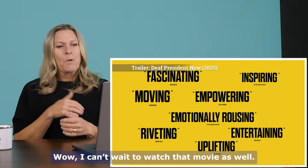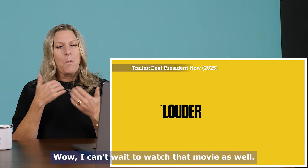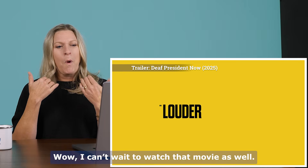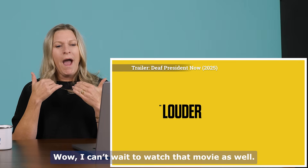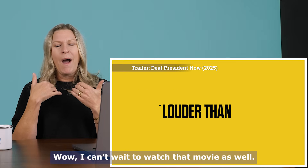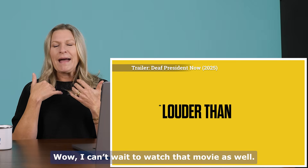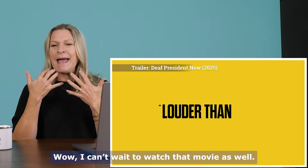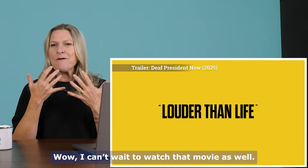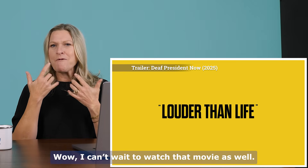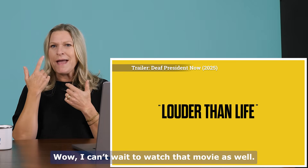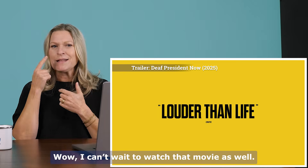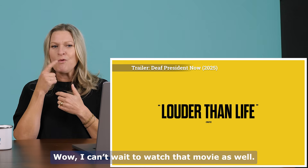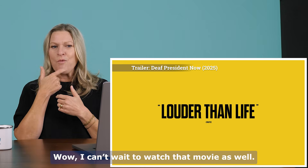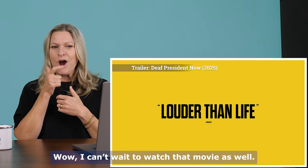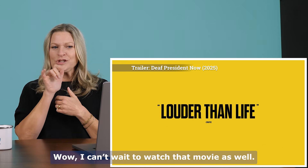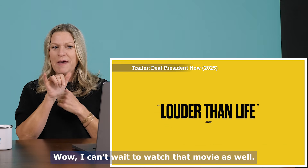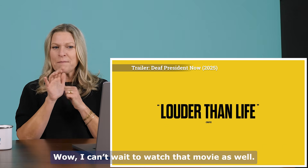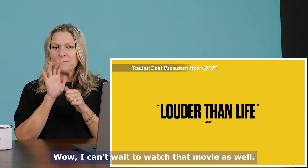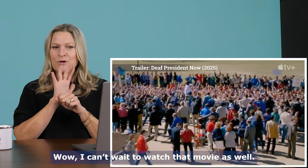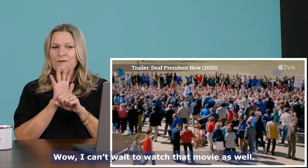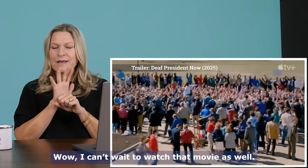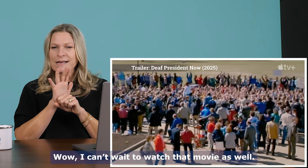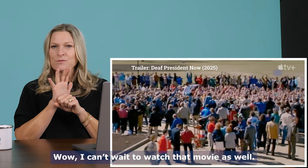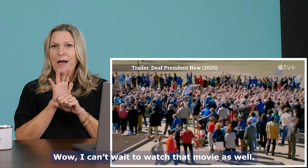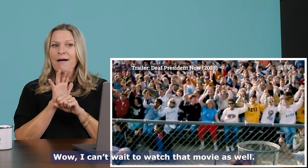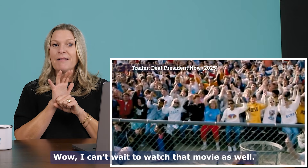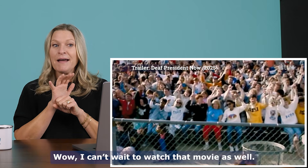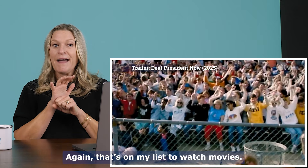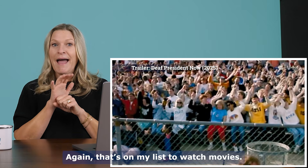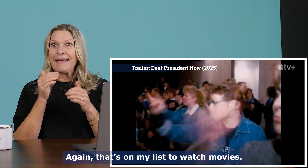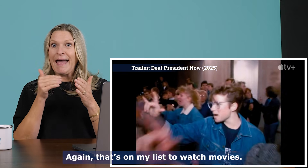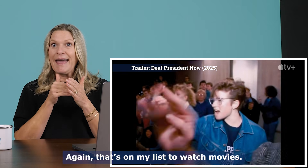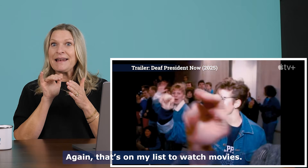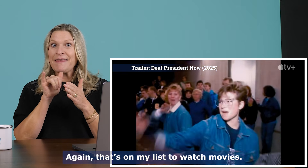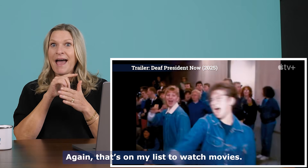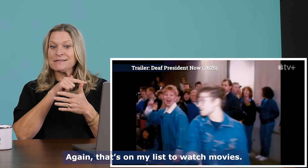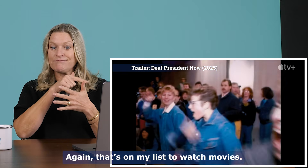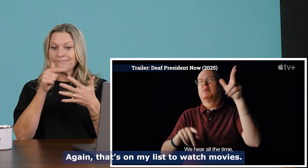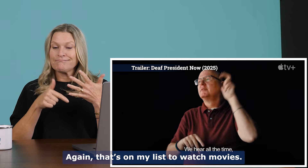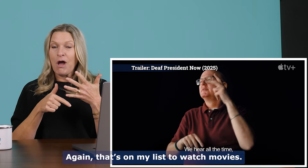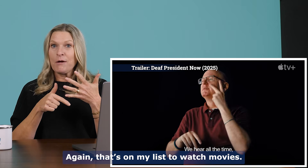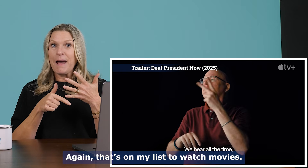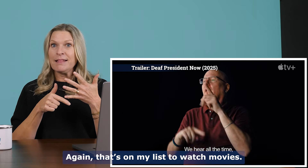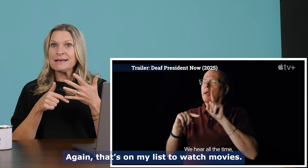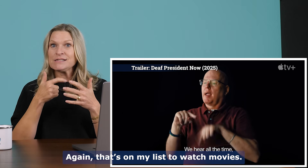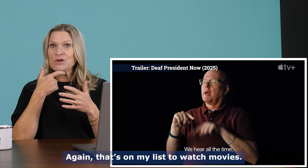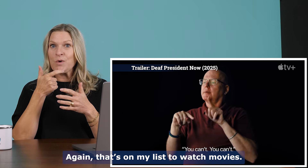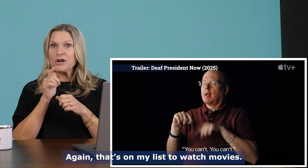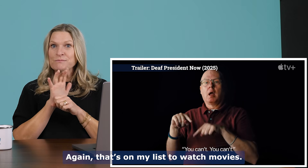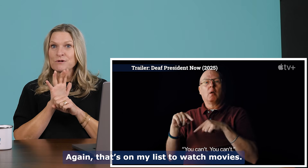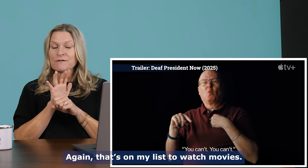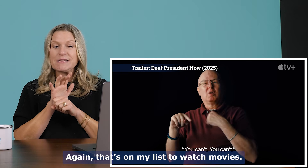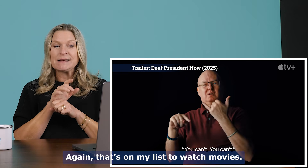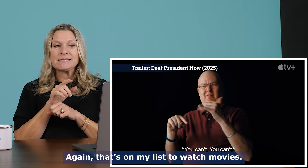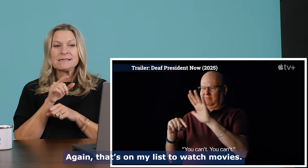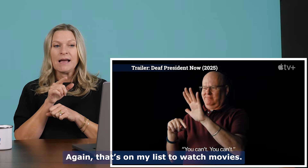Wow, I can’t wait to watch that movie as well. Again, that’s on my list to watch movies.